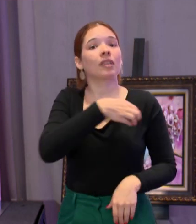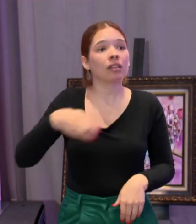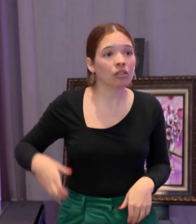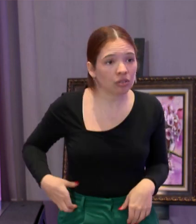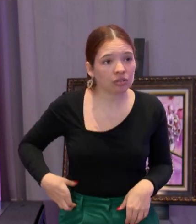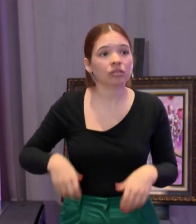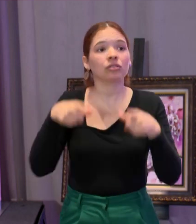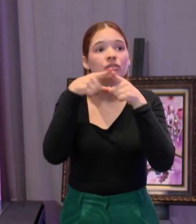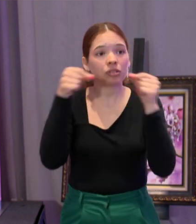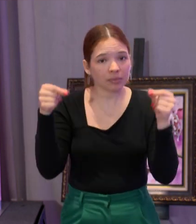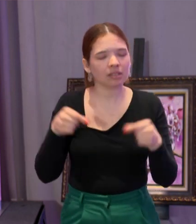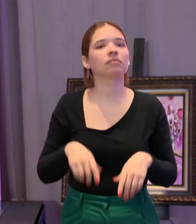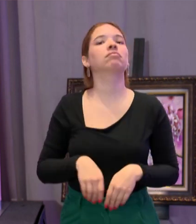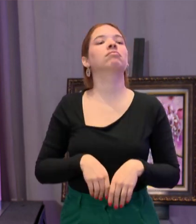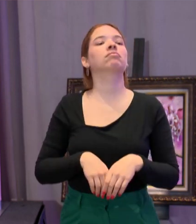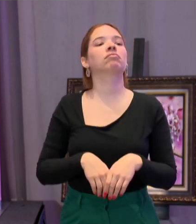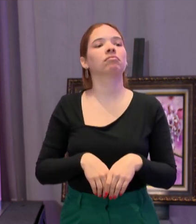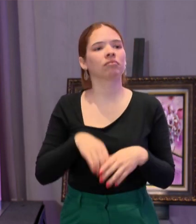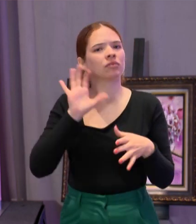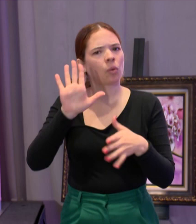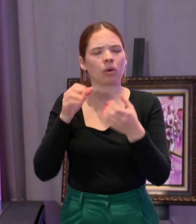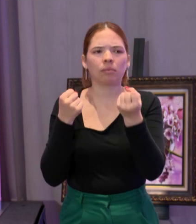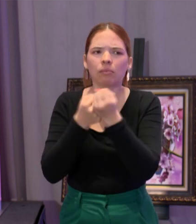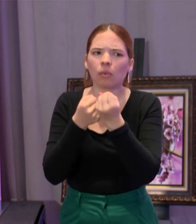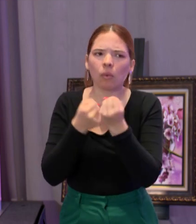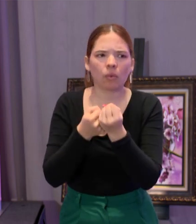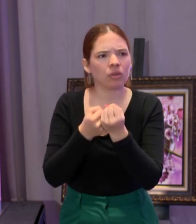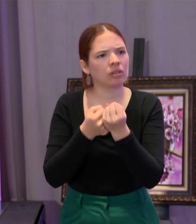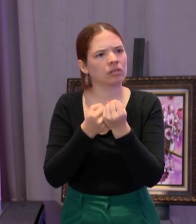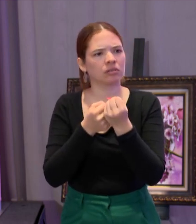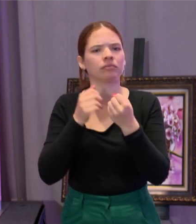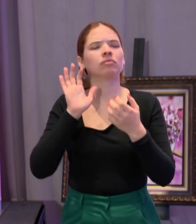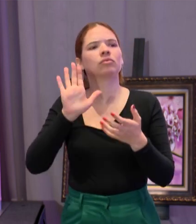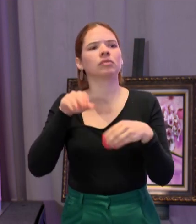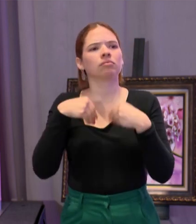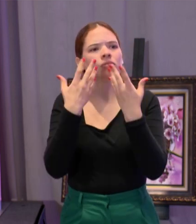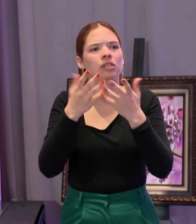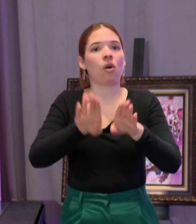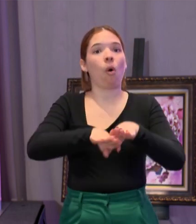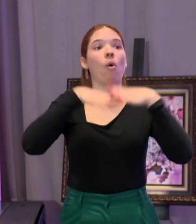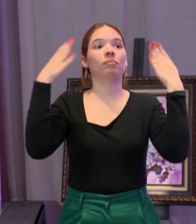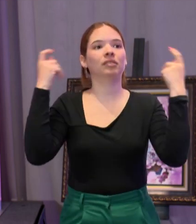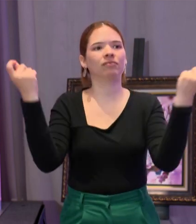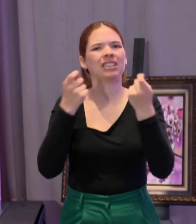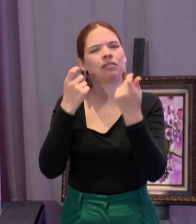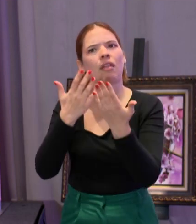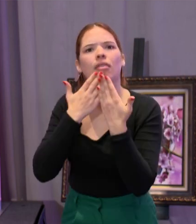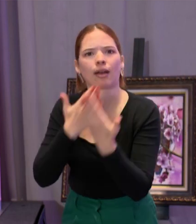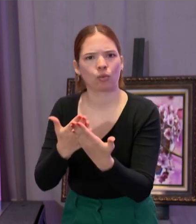JAPAN FOUNDATION FOR THEIR SUPPORT IN COPRESENTING THE OPENING CEREMONY. THANK YOU TO AS WELL TO THE